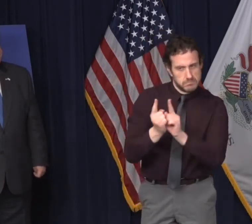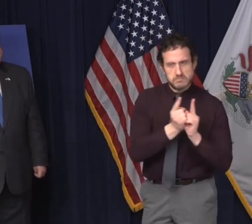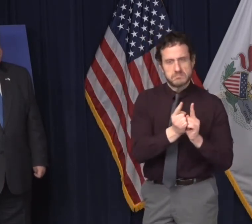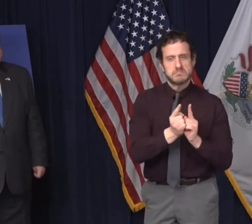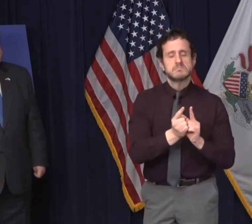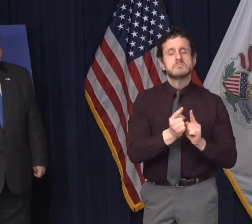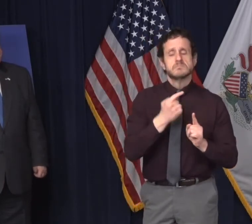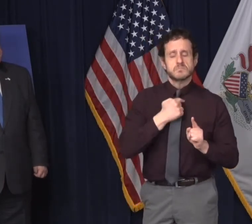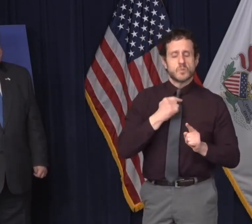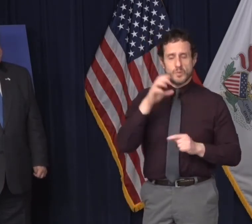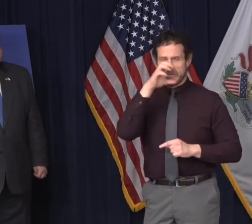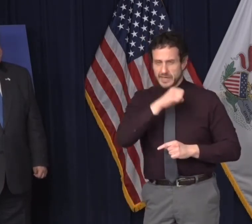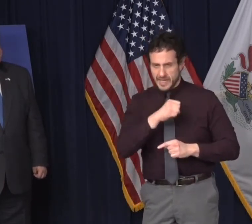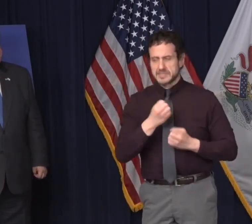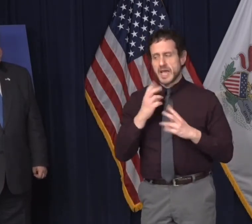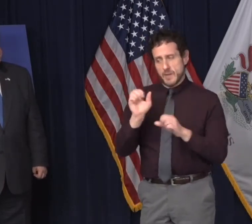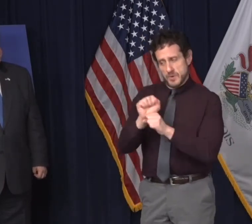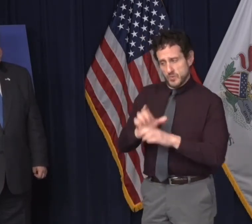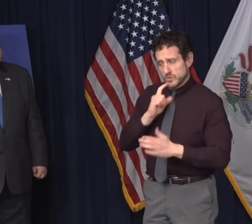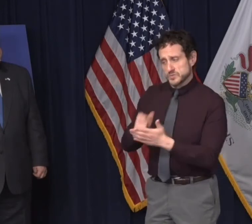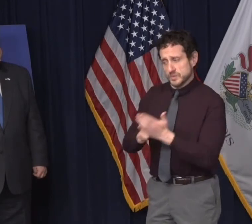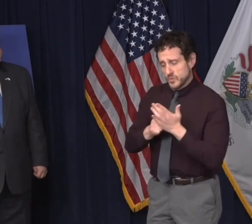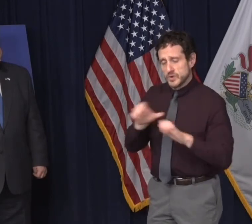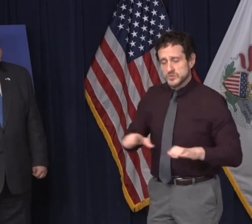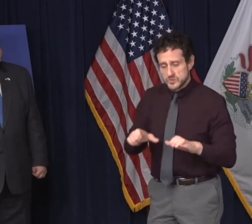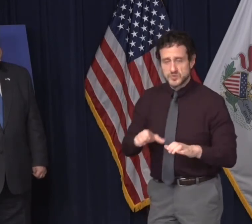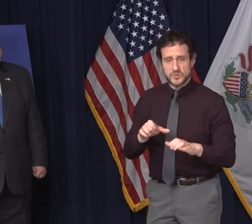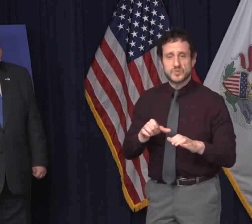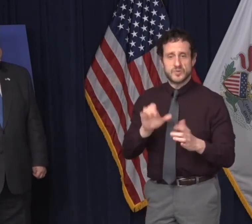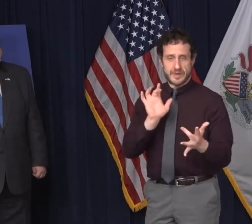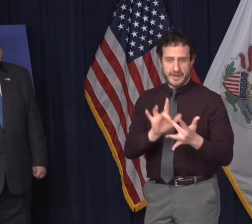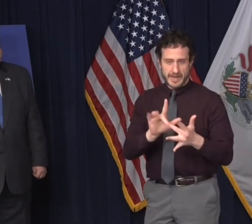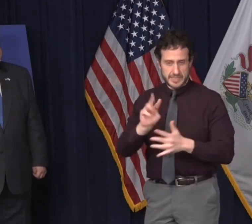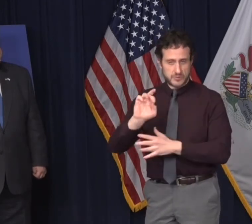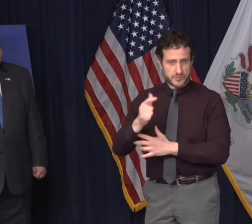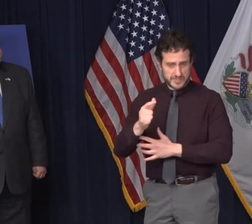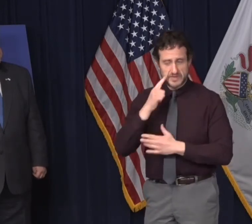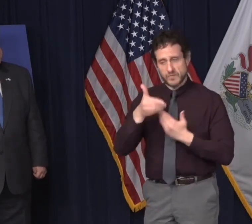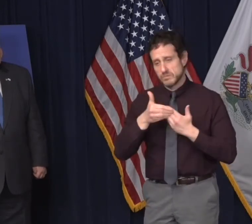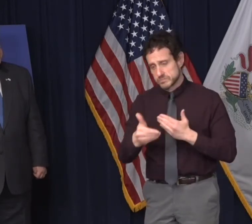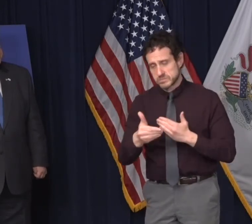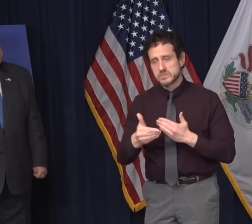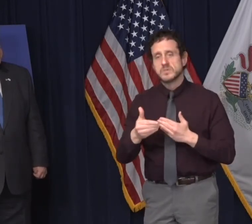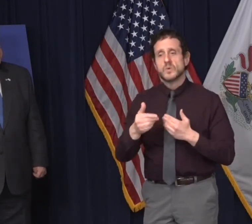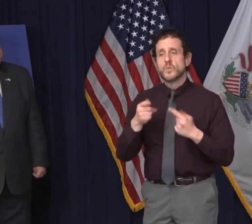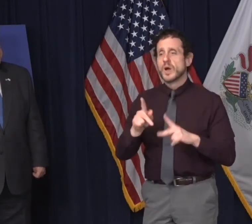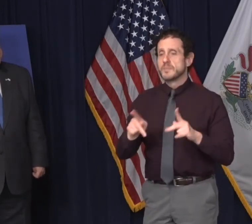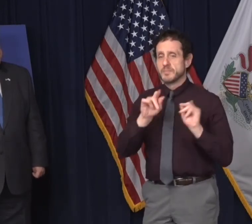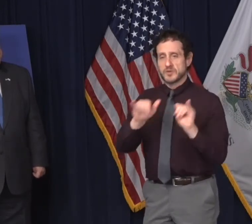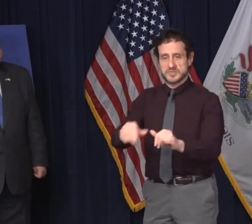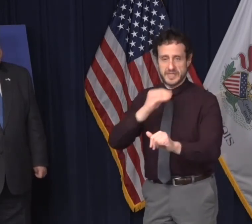TRACING PARAMETERS TO PROXIMATE THE DAILY NUMBER OF CASEWORKERS NEEDED TO PERFORM CONTACT TRACING THROUGH THE DURATION OF